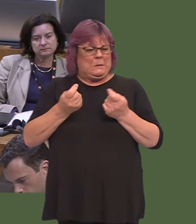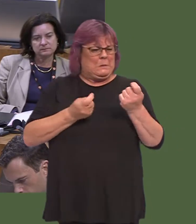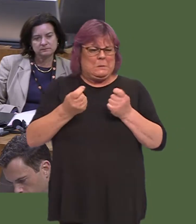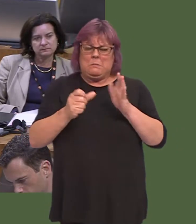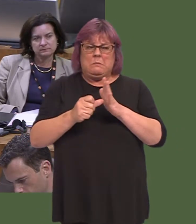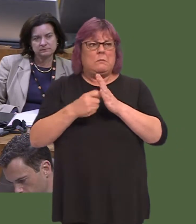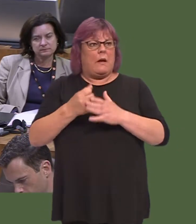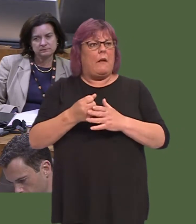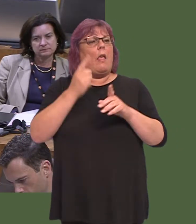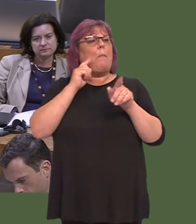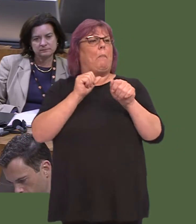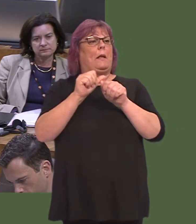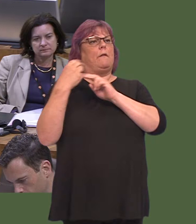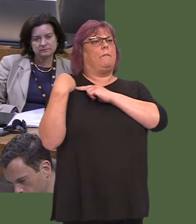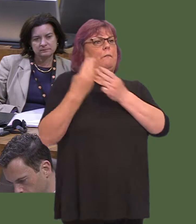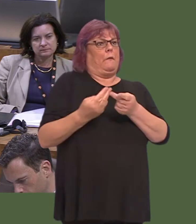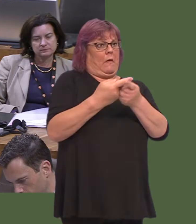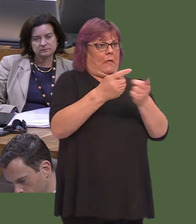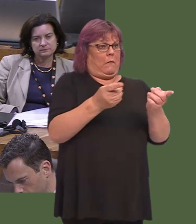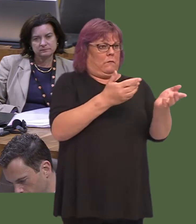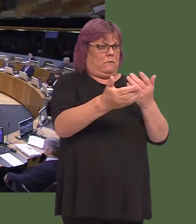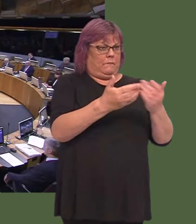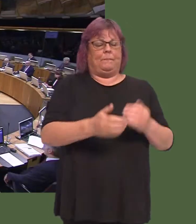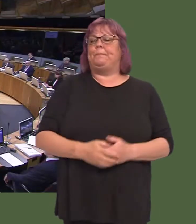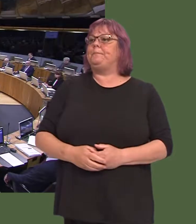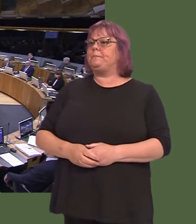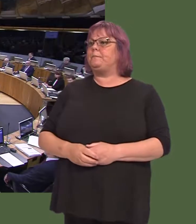for me, I think it's best left to the cricketing authorities.